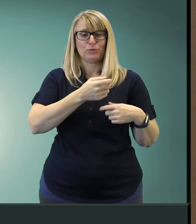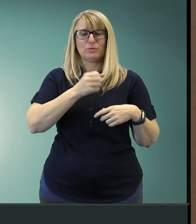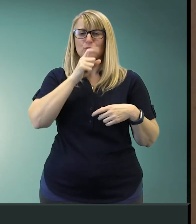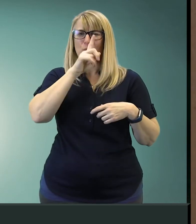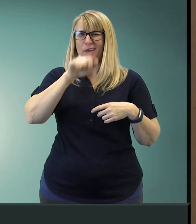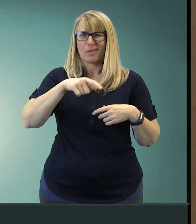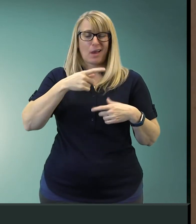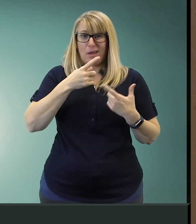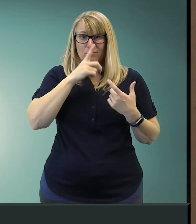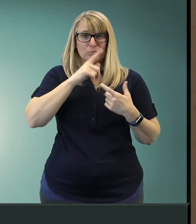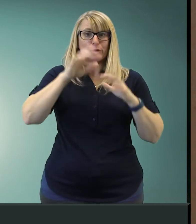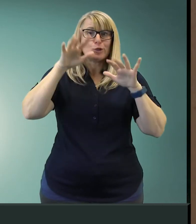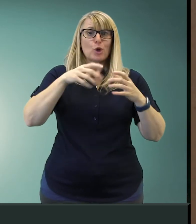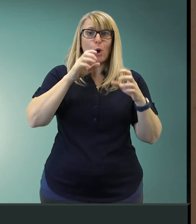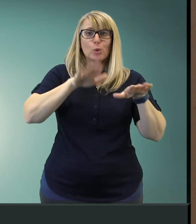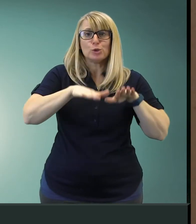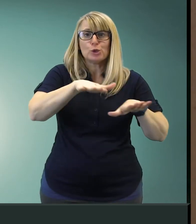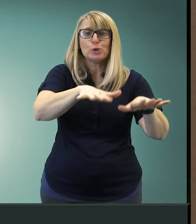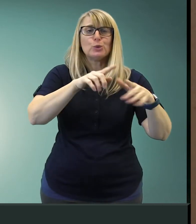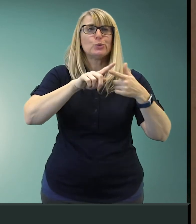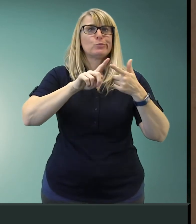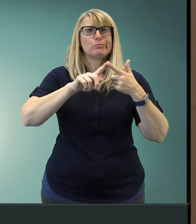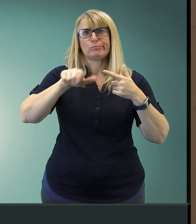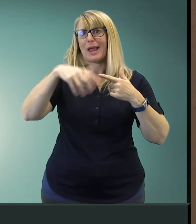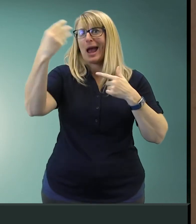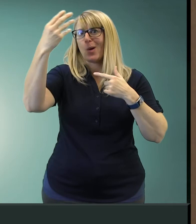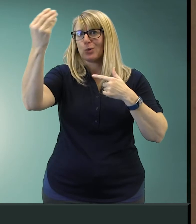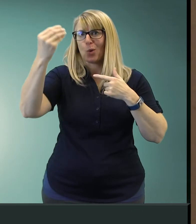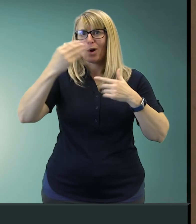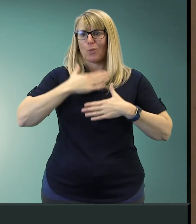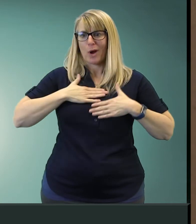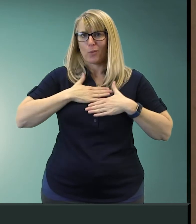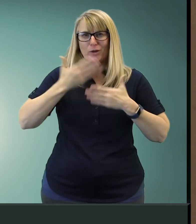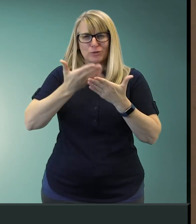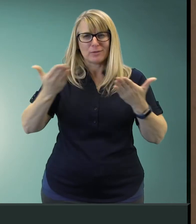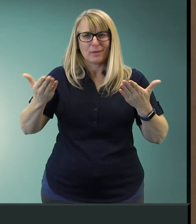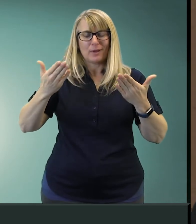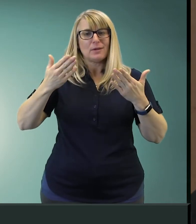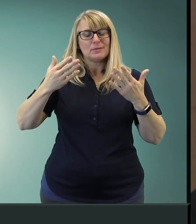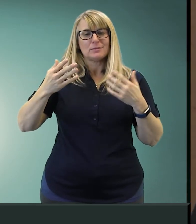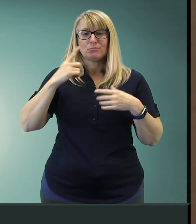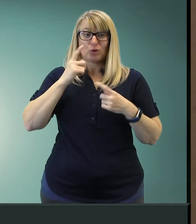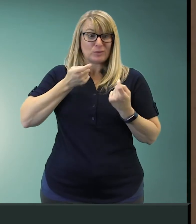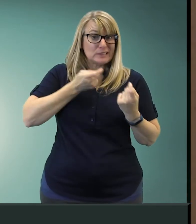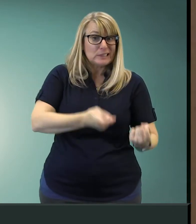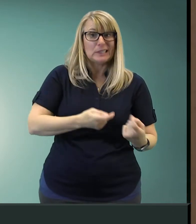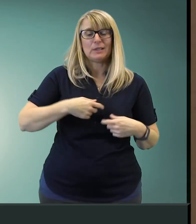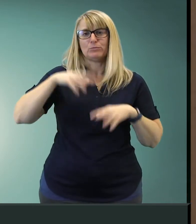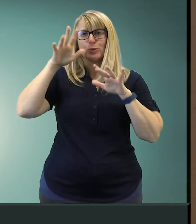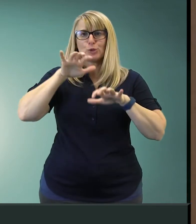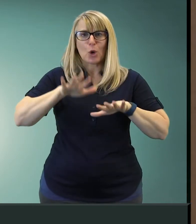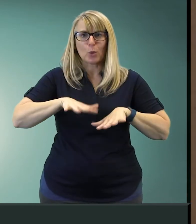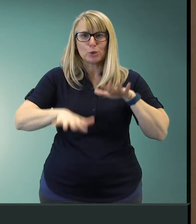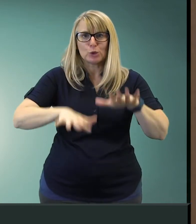of ski trips on, snowshoeing trips, really any outdoor recreational activity. I've skied. I've snowshoed.